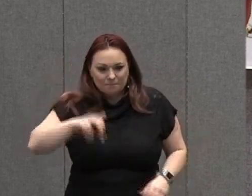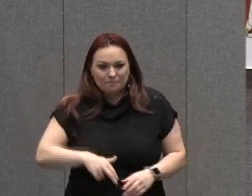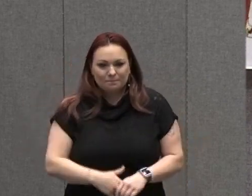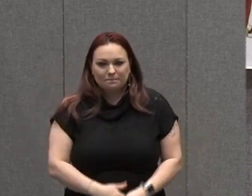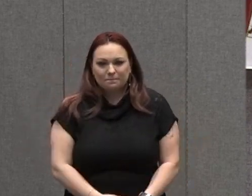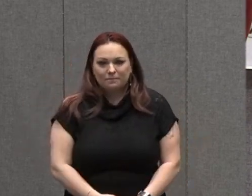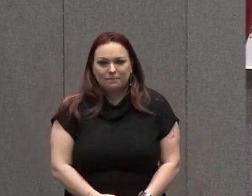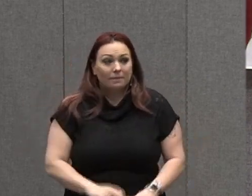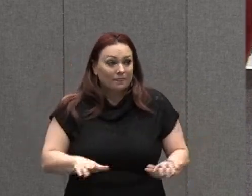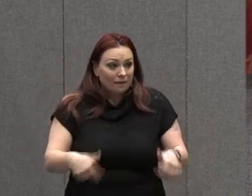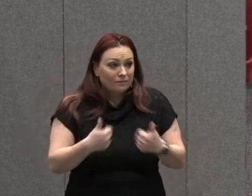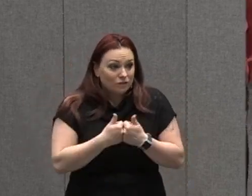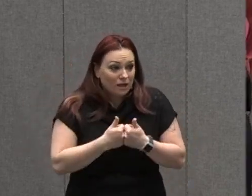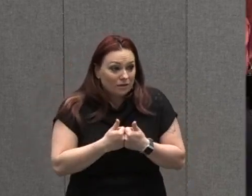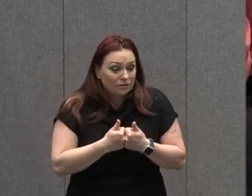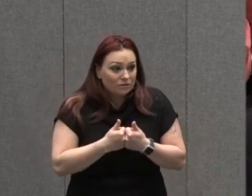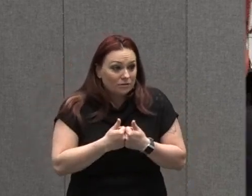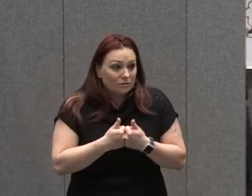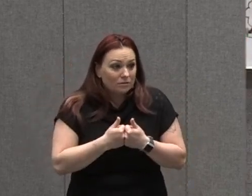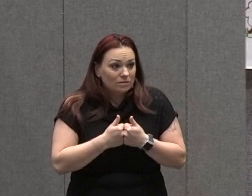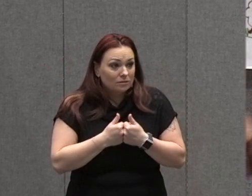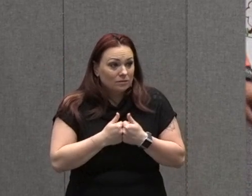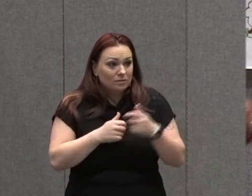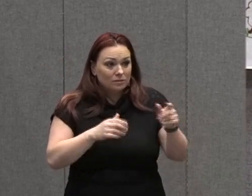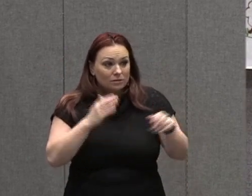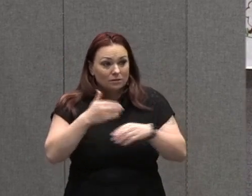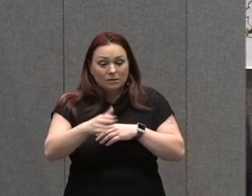So I have a challenge for you-- Oh we're not done. Oh sorry! Go ahead!